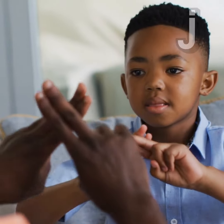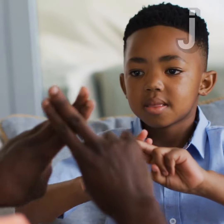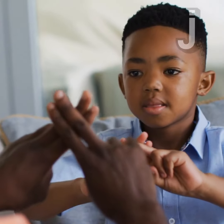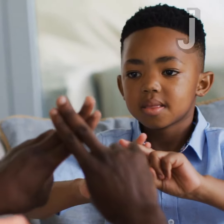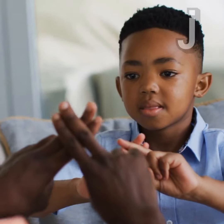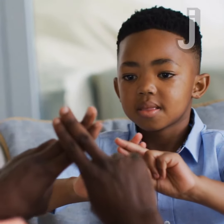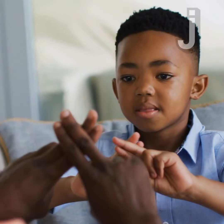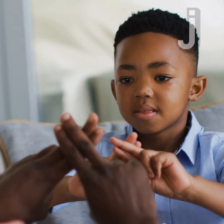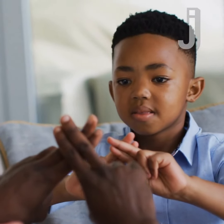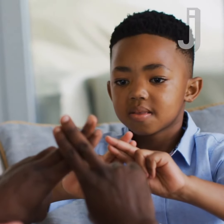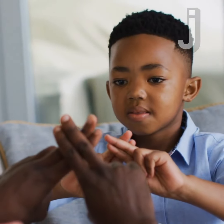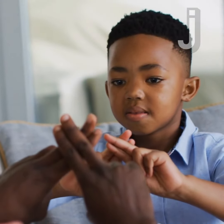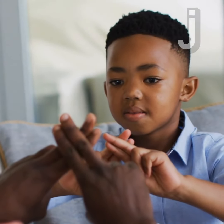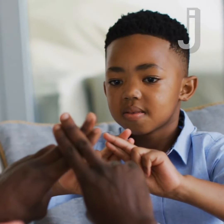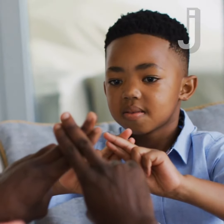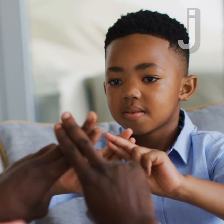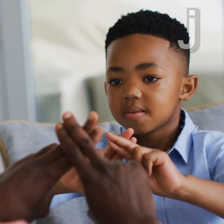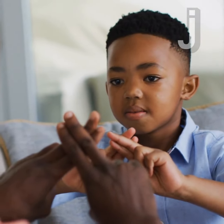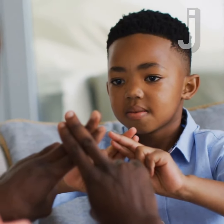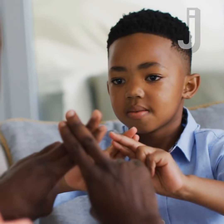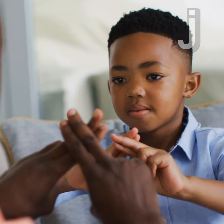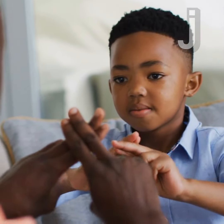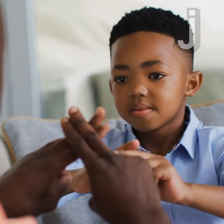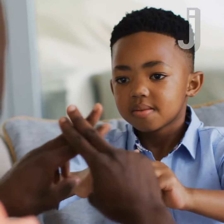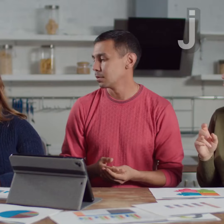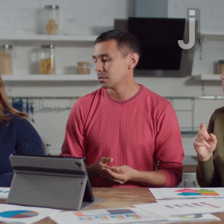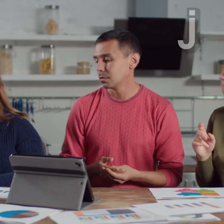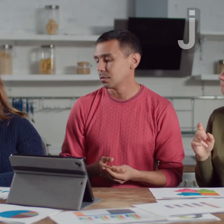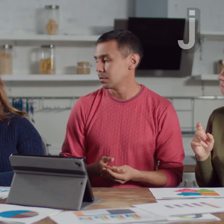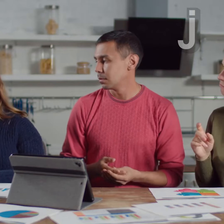OF THE HANDS AND FACE. THE EXACT BEGINNINGS OF ASL ARE NOT CLEAR, BUT SOME SUGGEST THAT